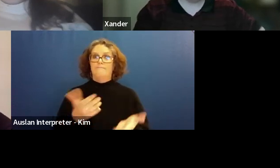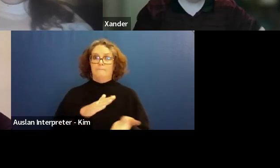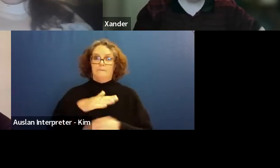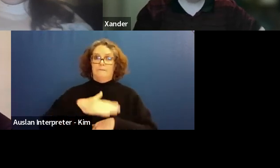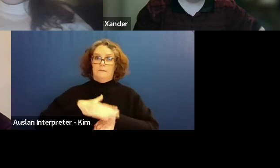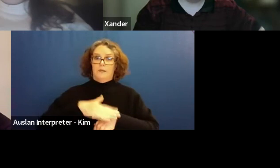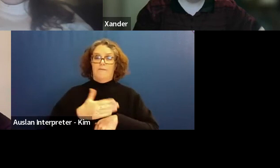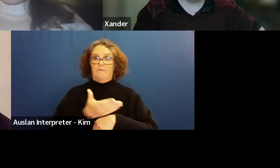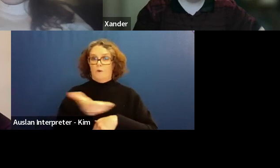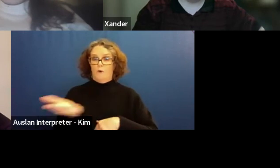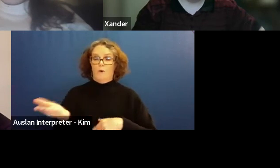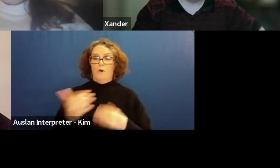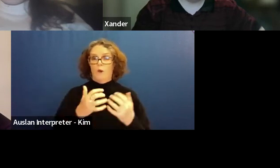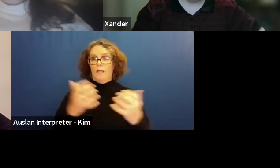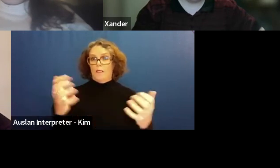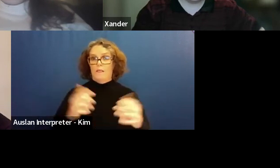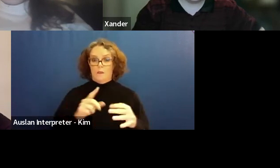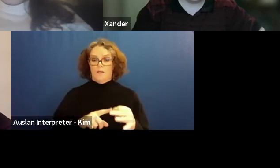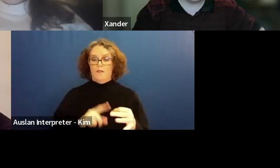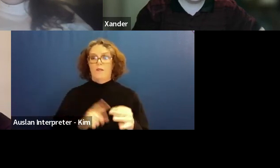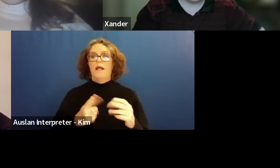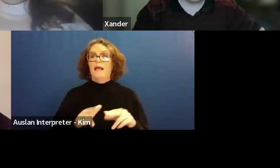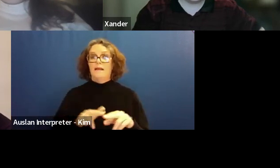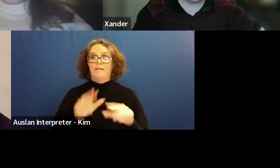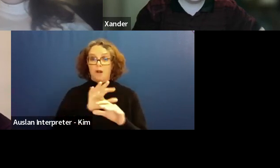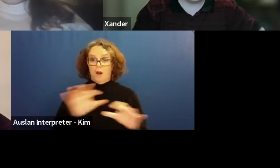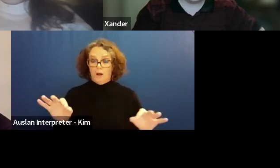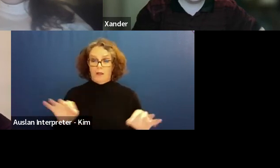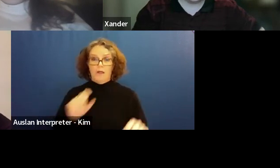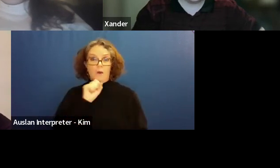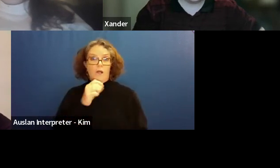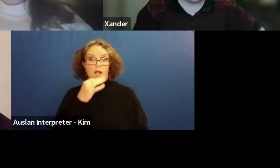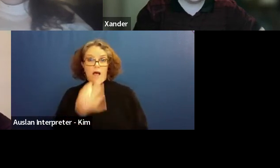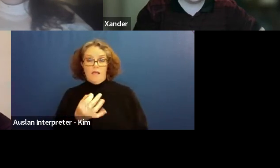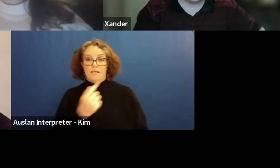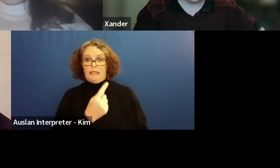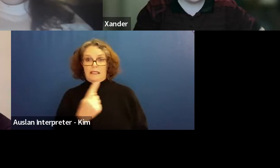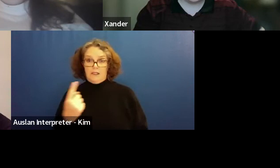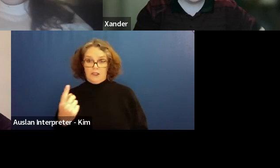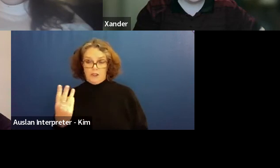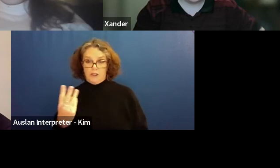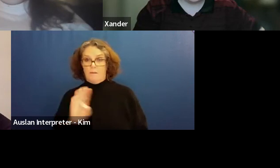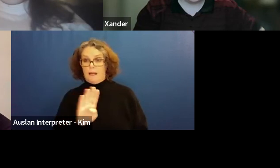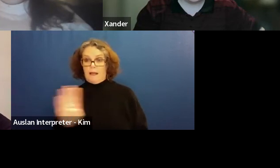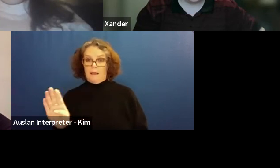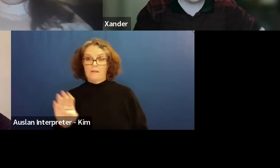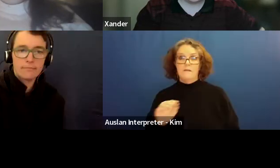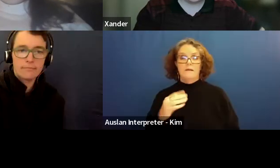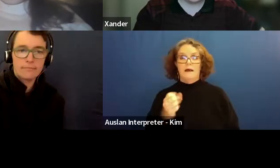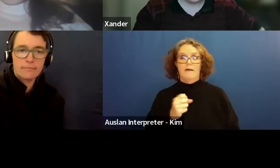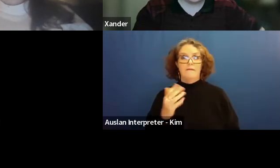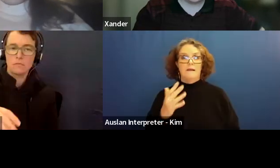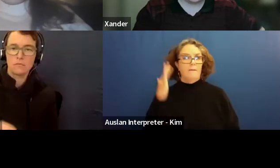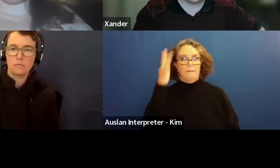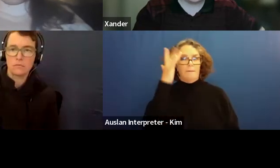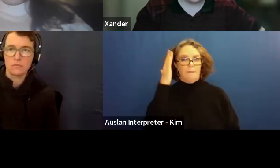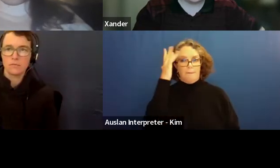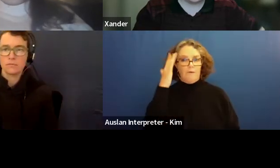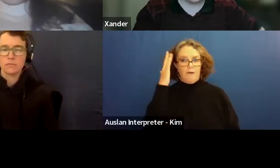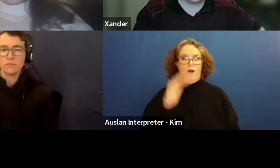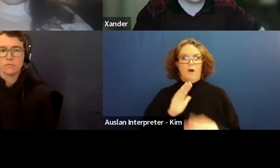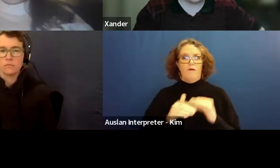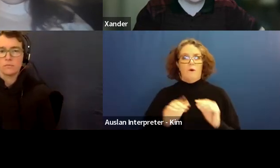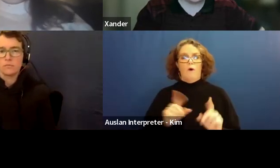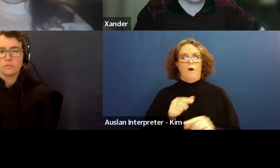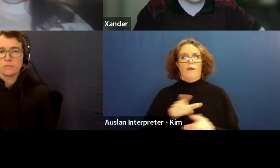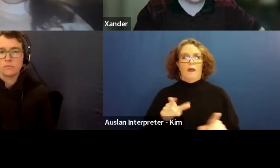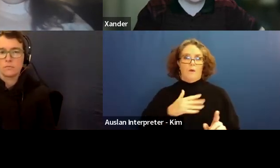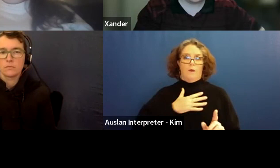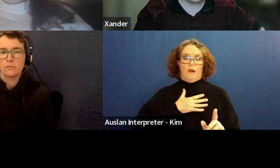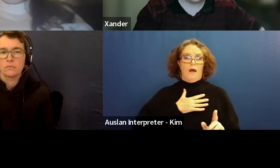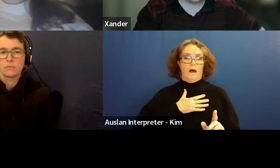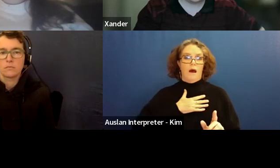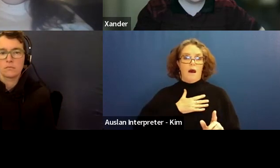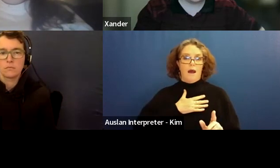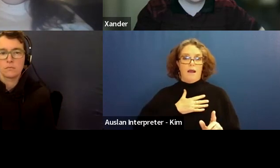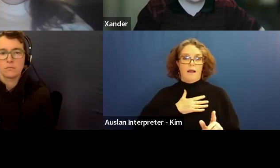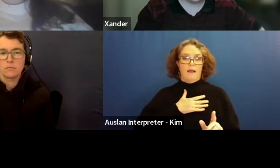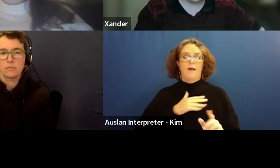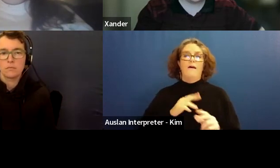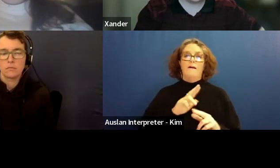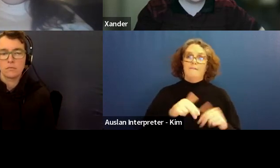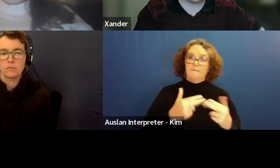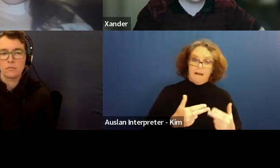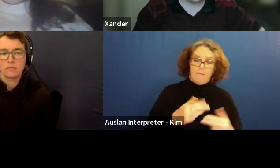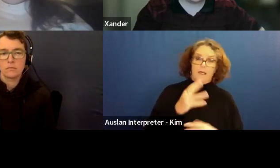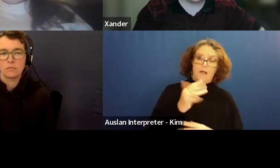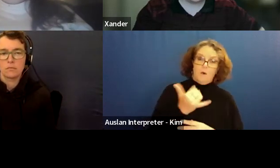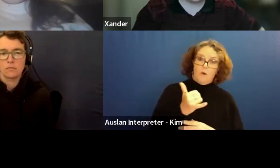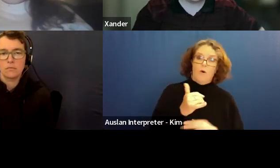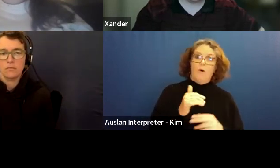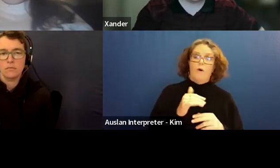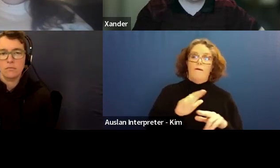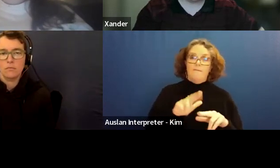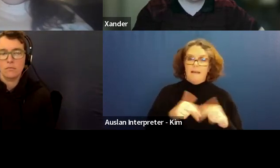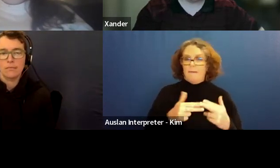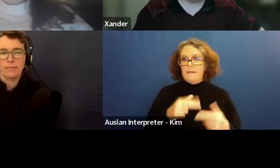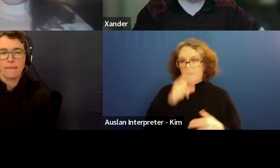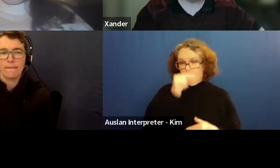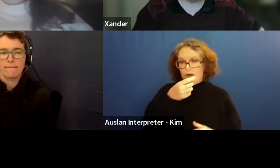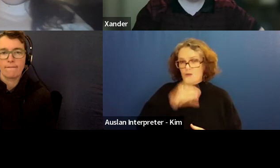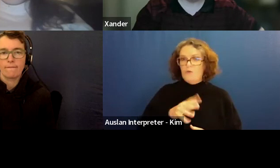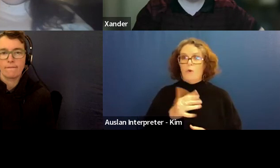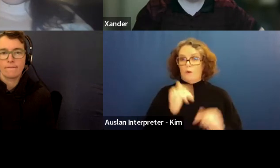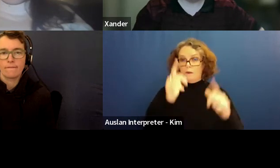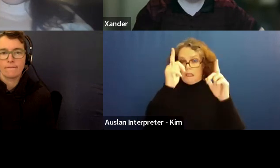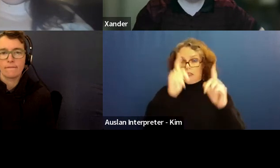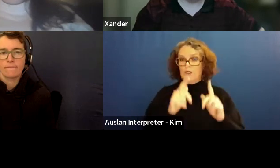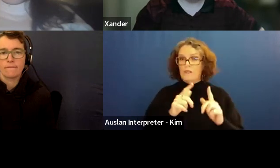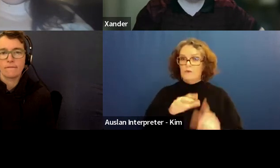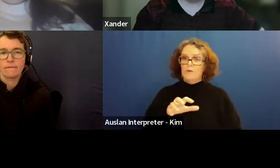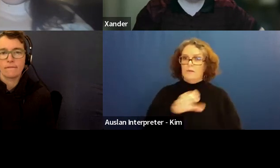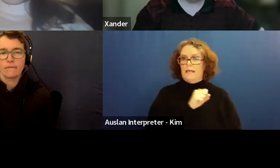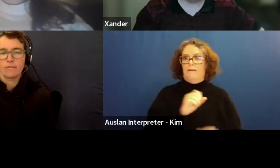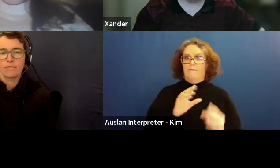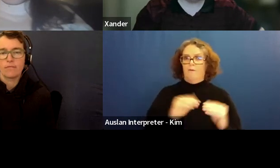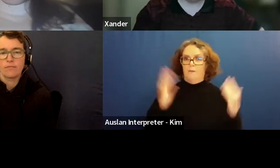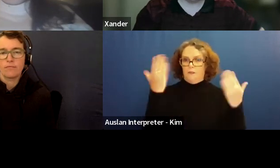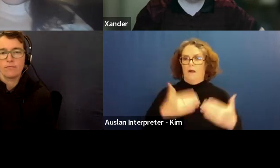And if there's not, I will get each of the young people, this evening to have some final reflections on what they would like families or families have young children or educators to take away from our session today what are the things that you really